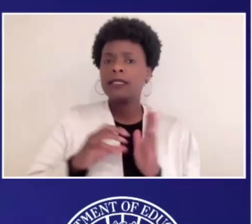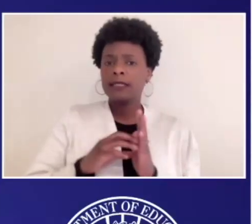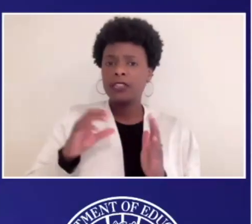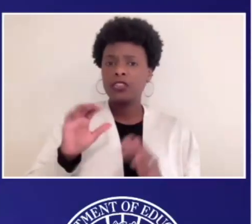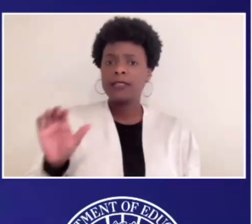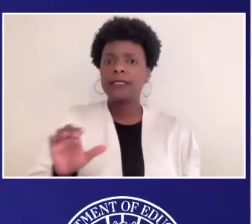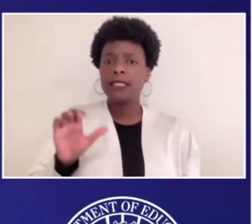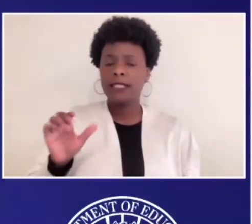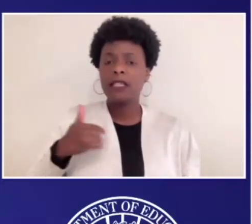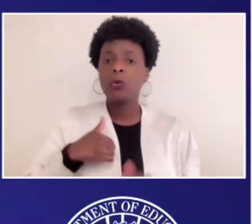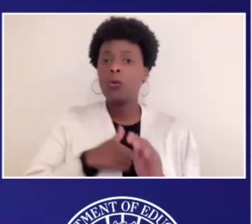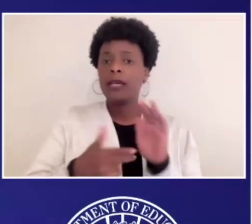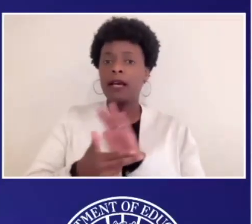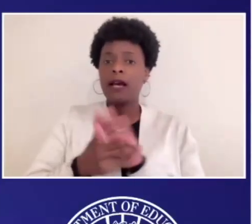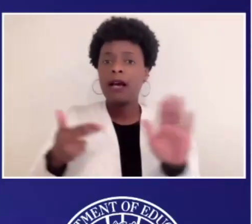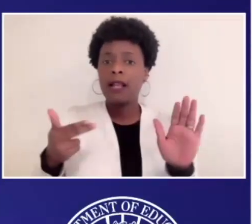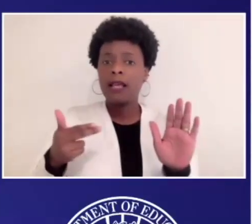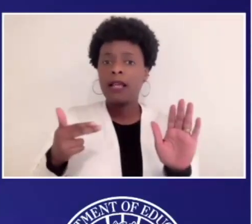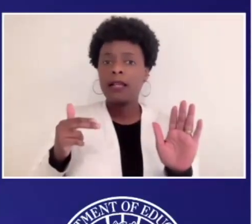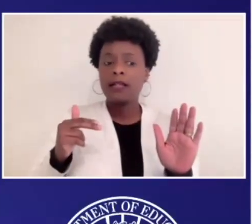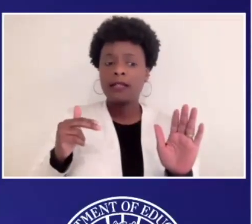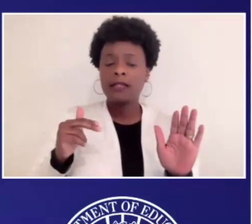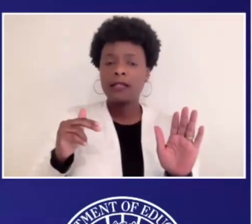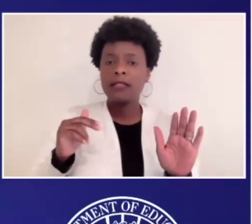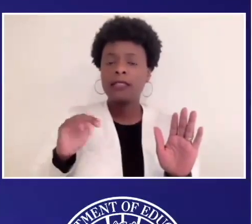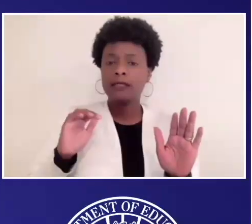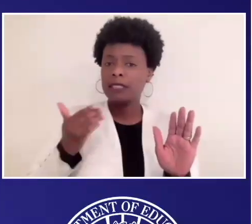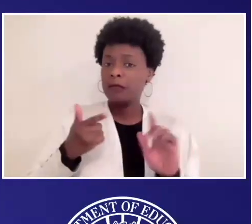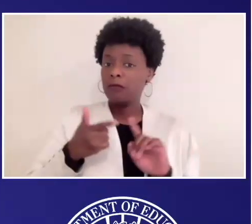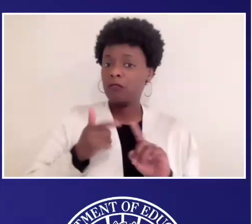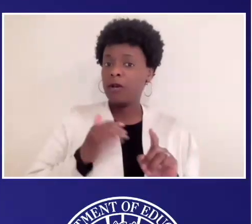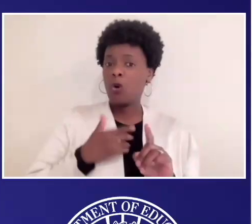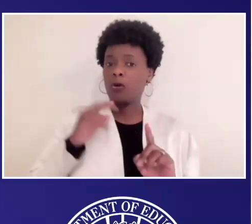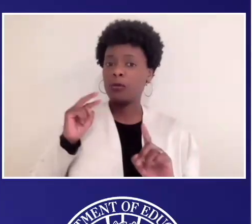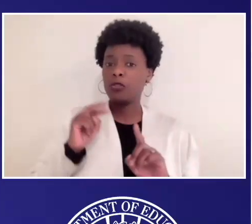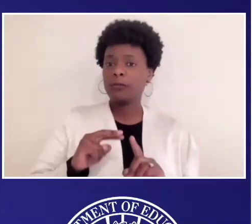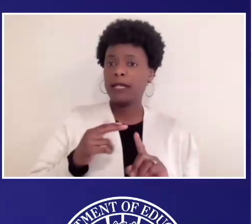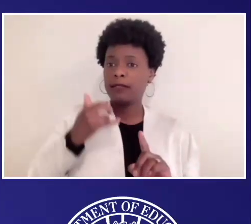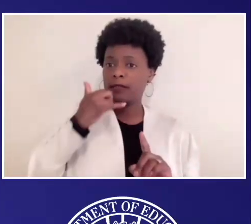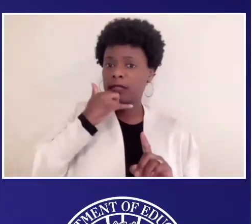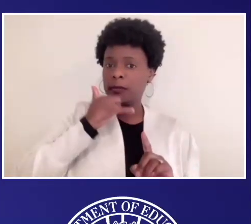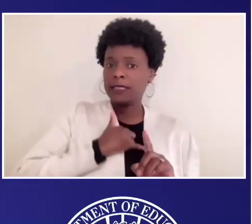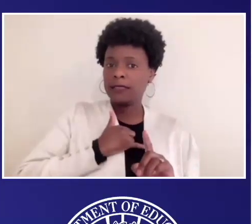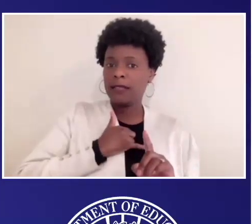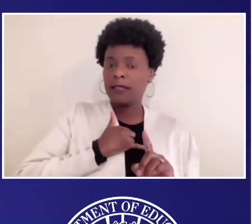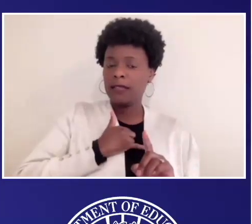where we had highlighted that there seemed, from our perspective, to be a mistake in